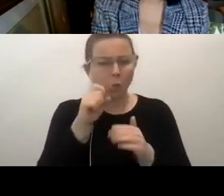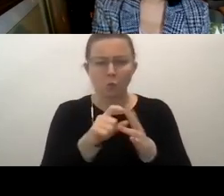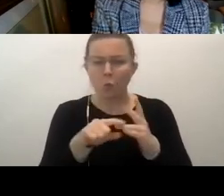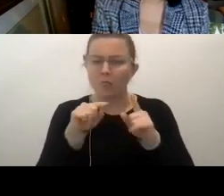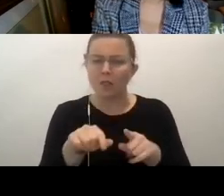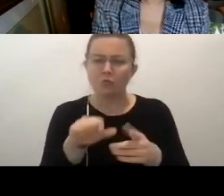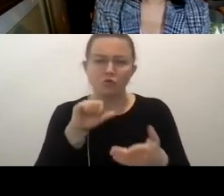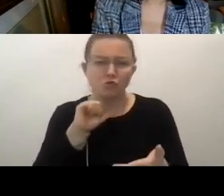was